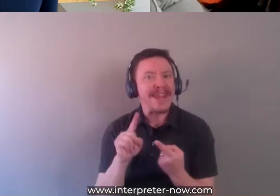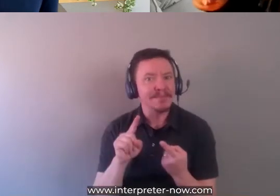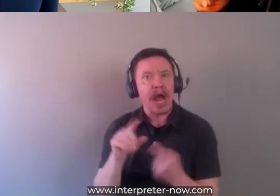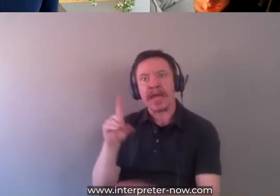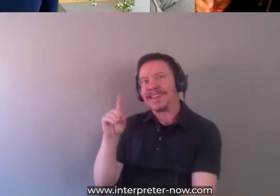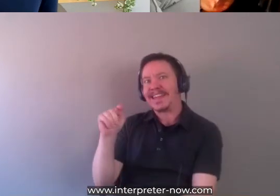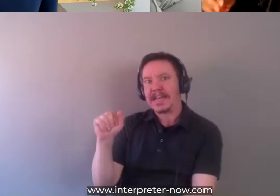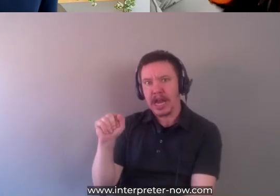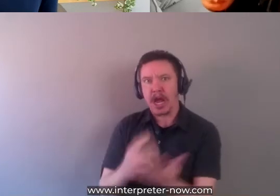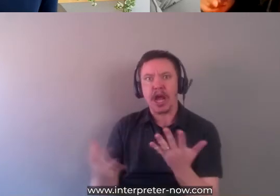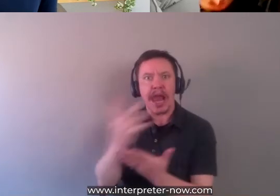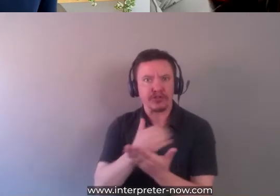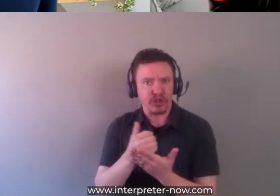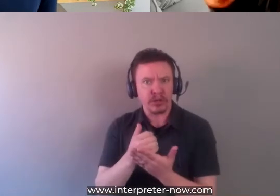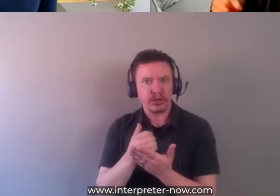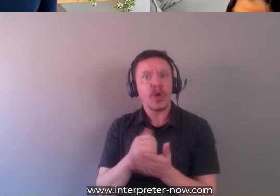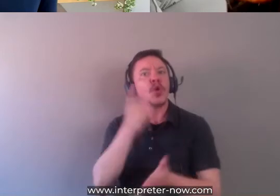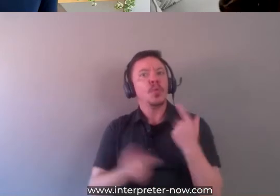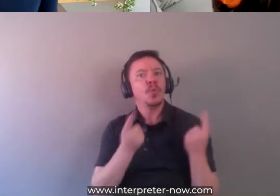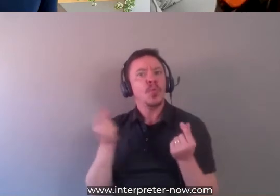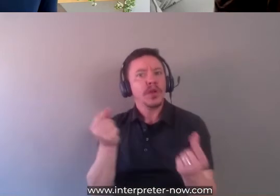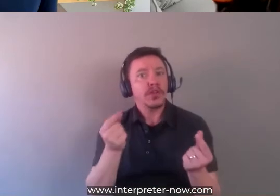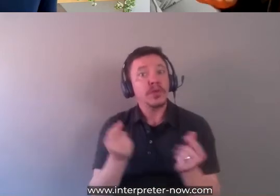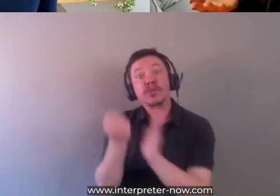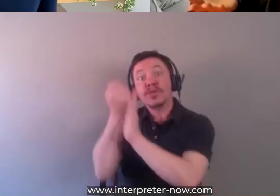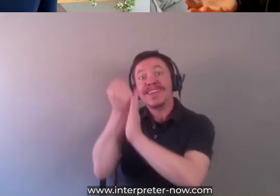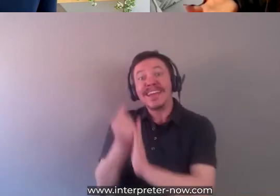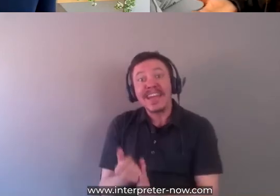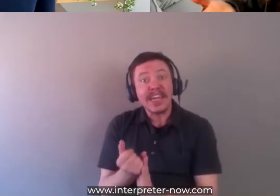and its collection? Where are you doing to delete it as soon as it is no longer needed?